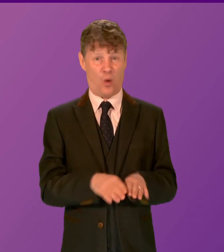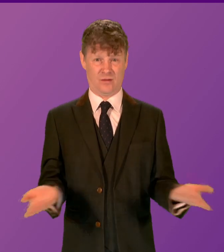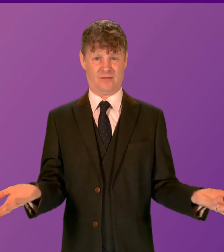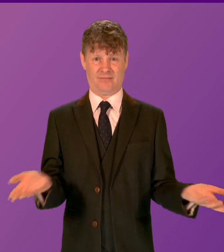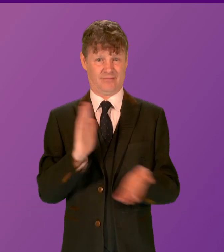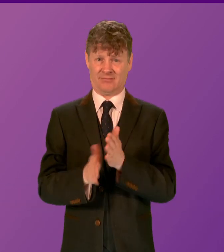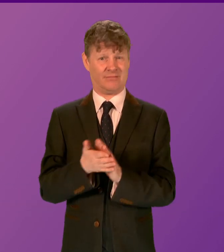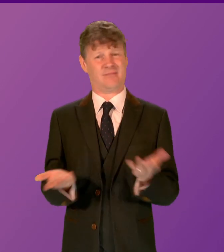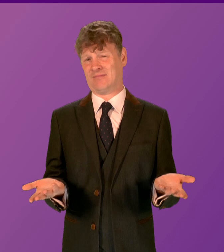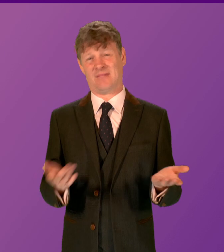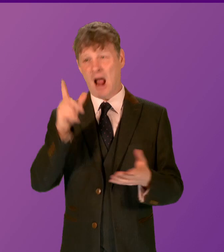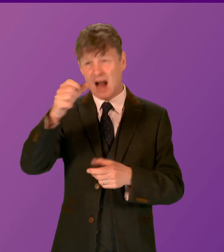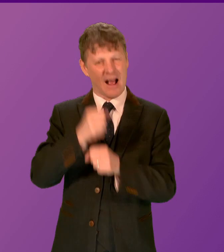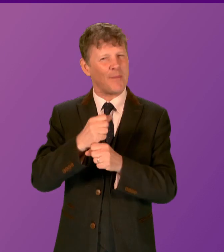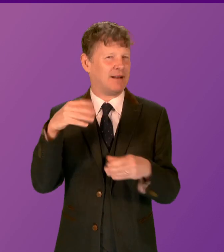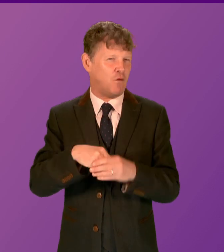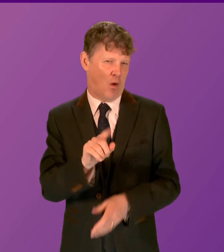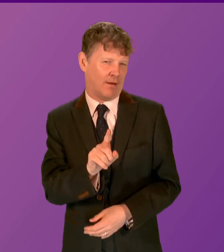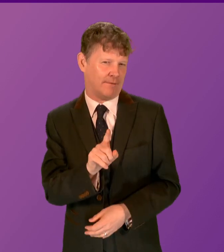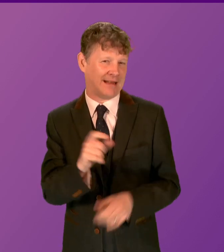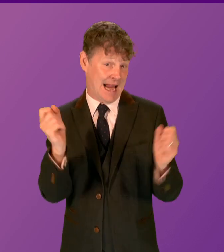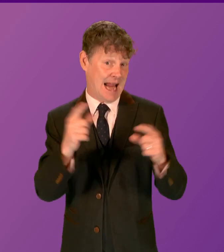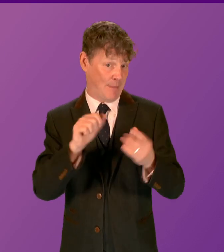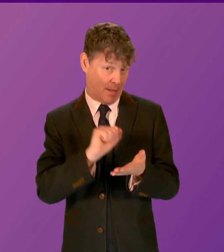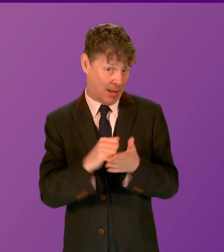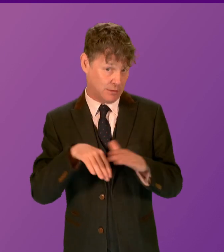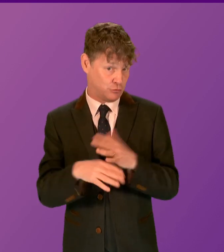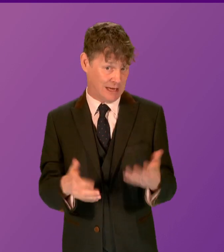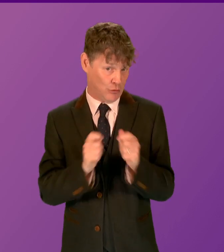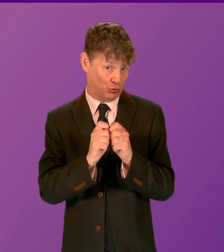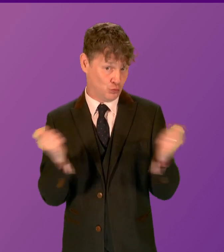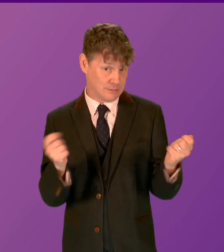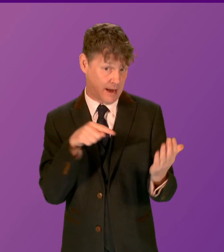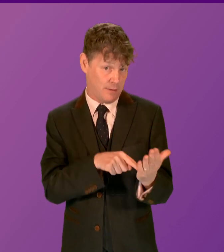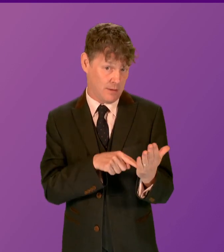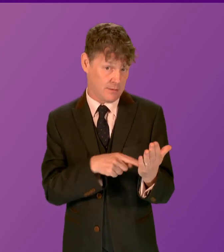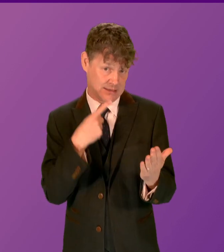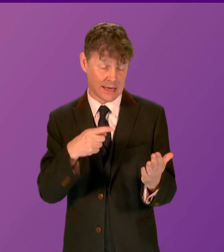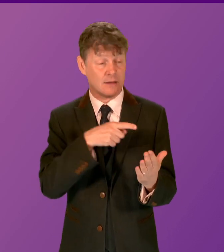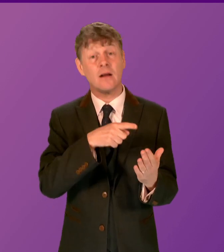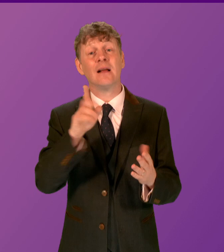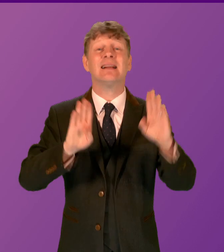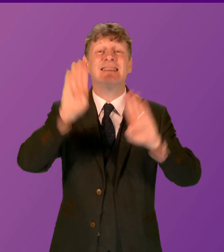The Government was involved. Emails that were published in a newspaper article today said that the tendering of the 218 service was